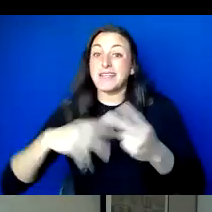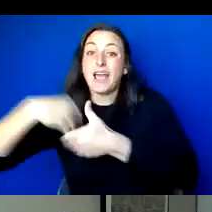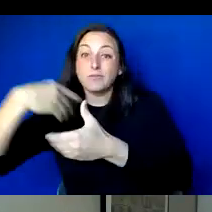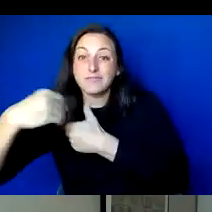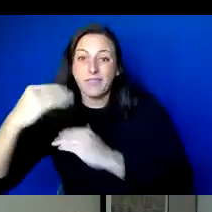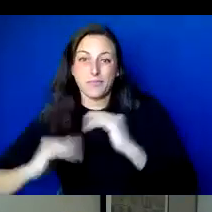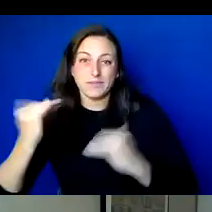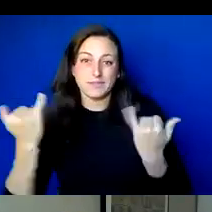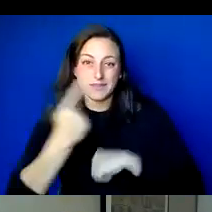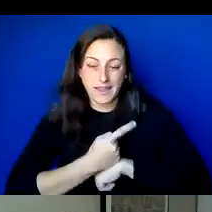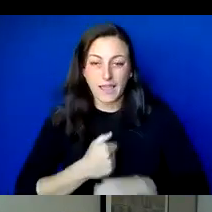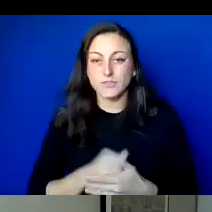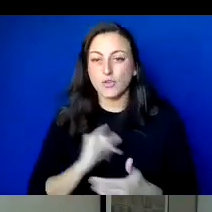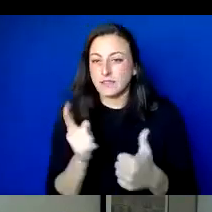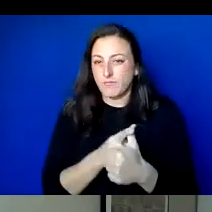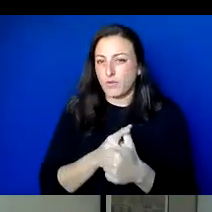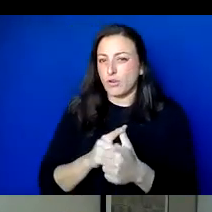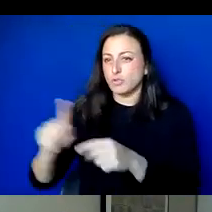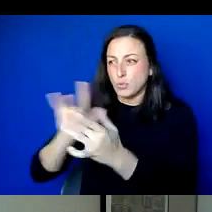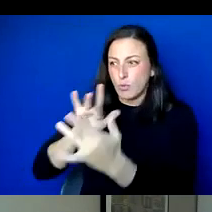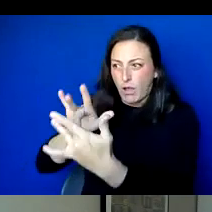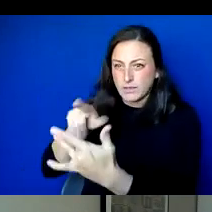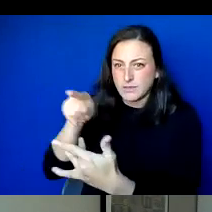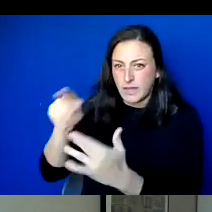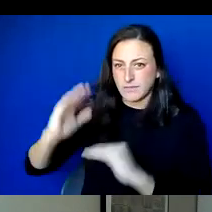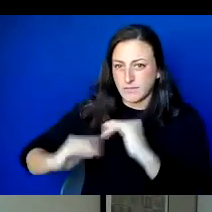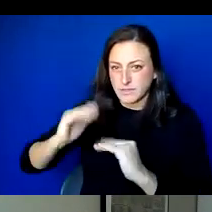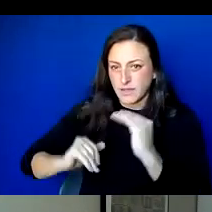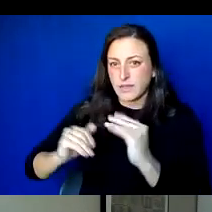by connecting with them they can learn how they can visit somebody in the next week or two.